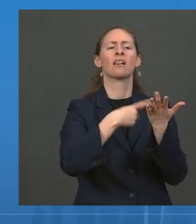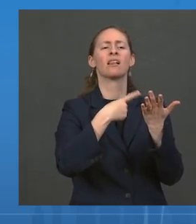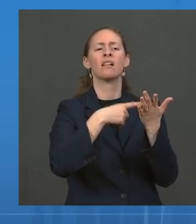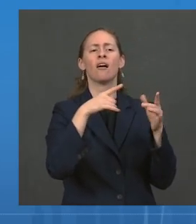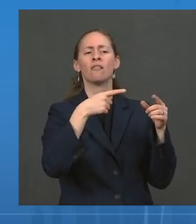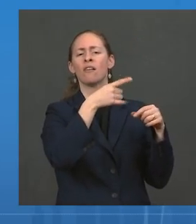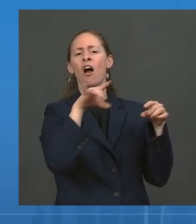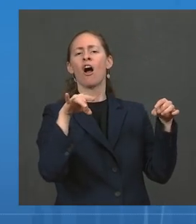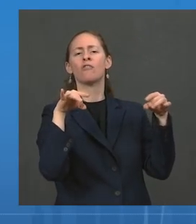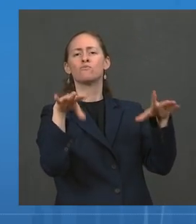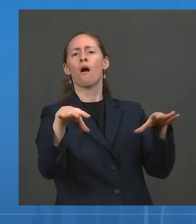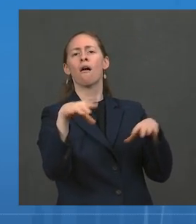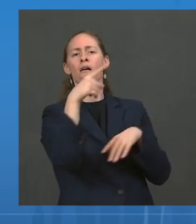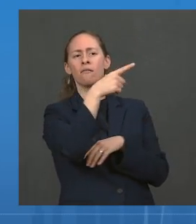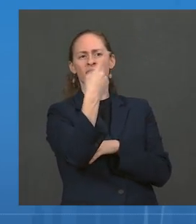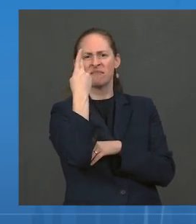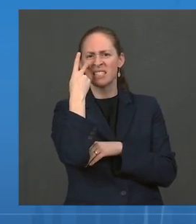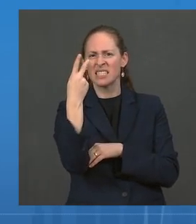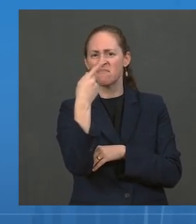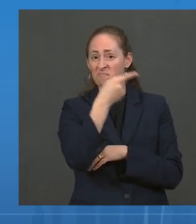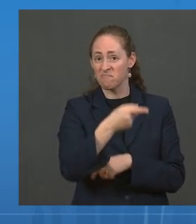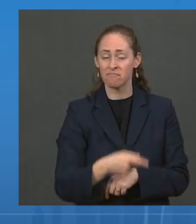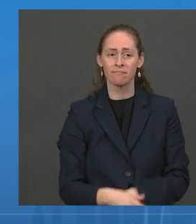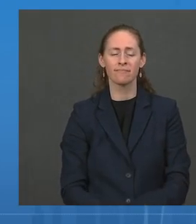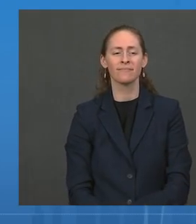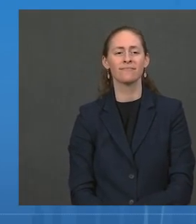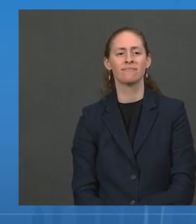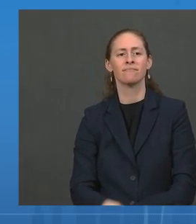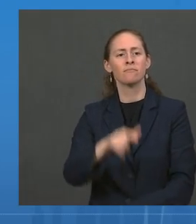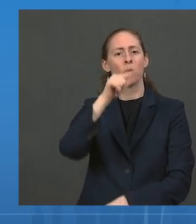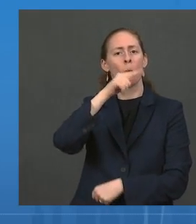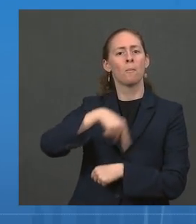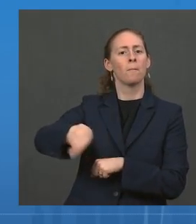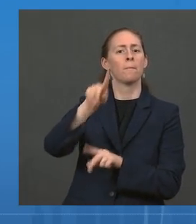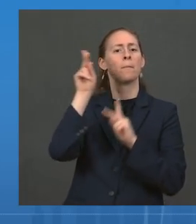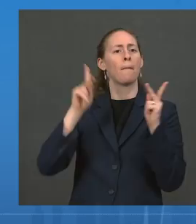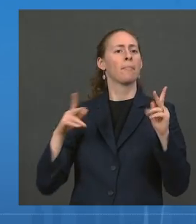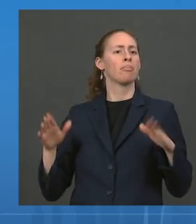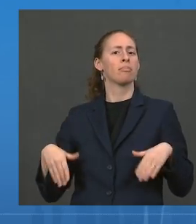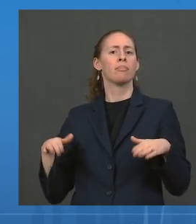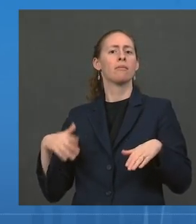Again, unvaccinated individuals are more than 16 times